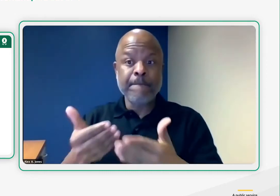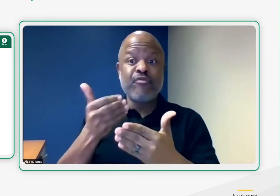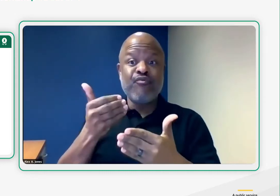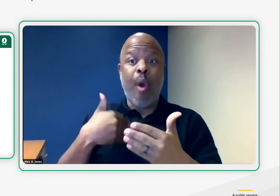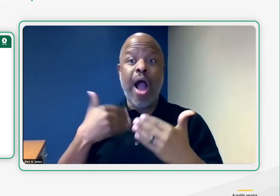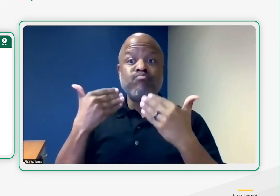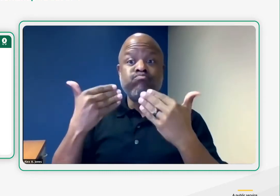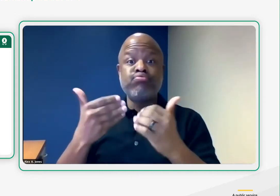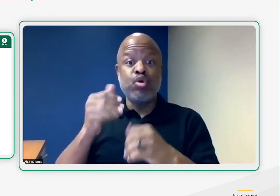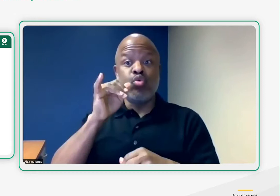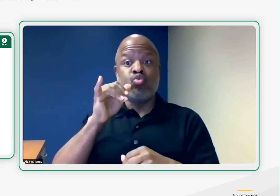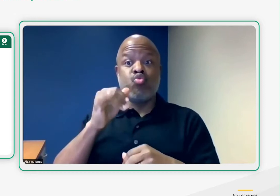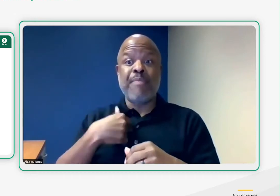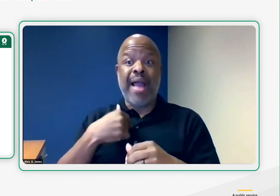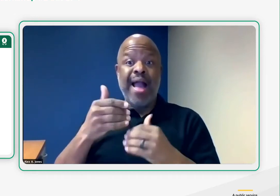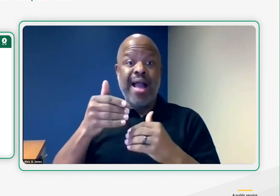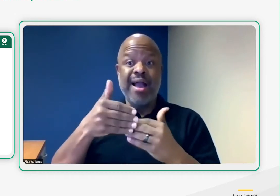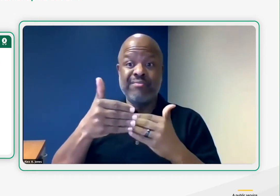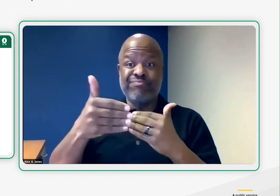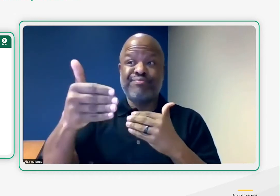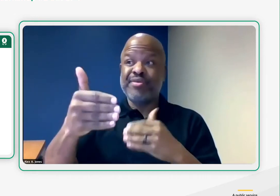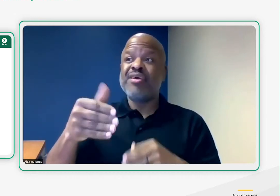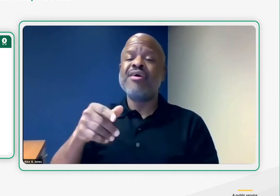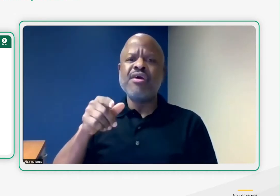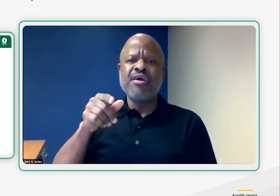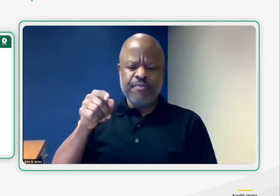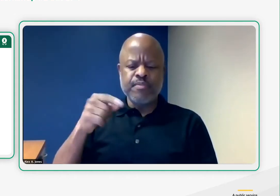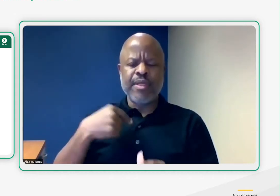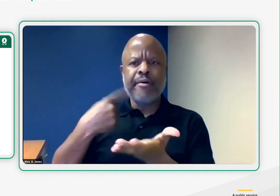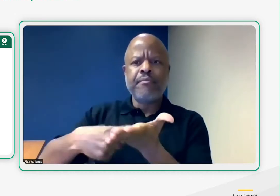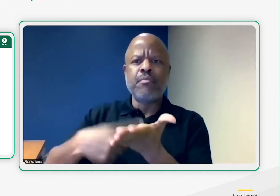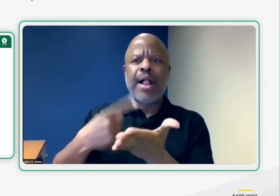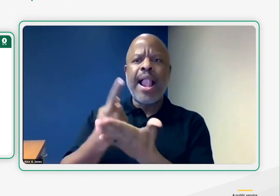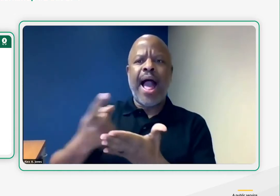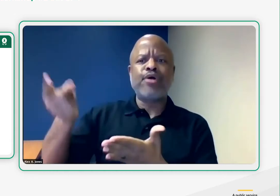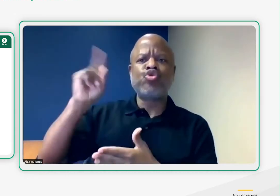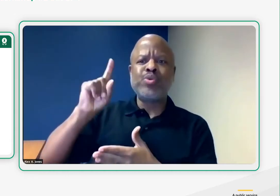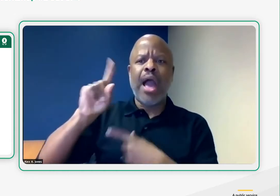Before I proceed with this presentation, I want to do a little bit of a review.